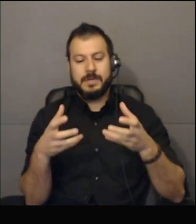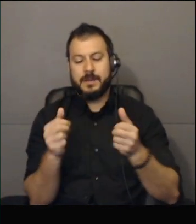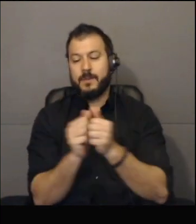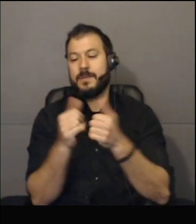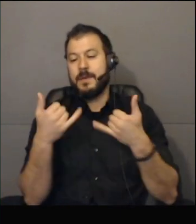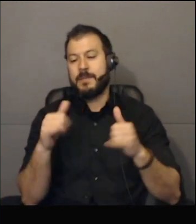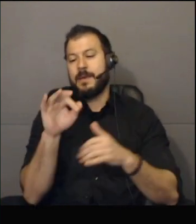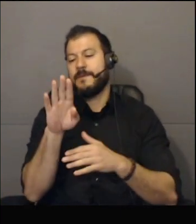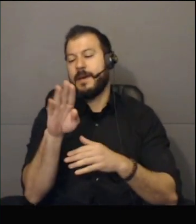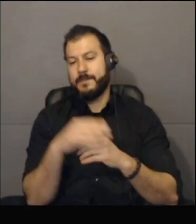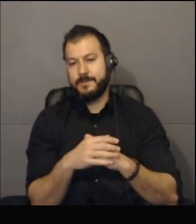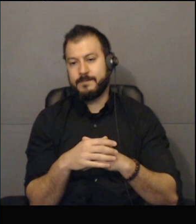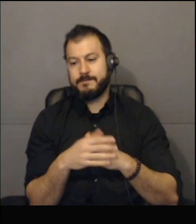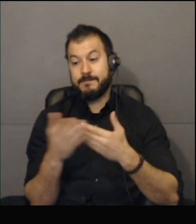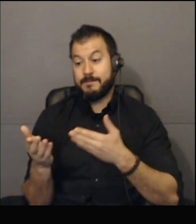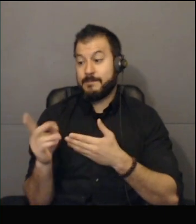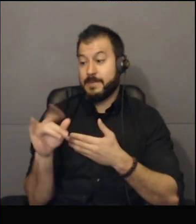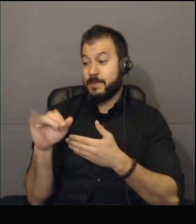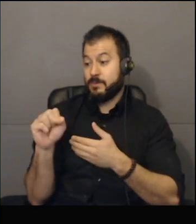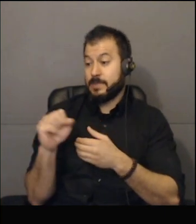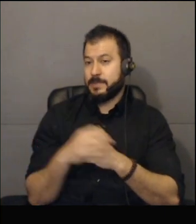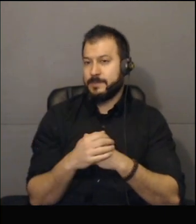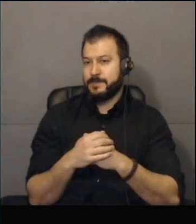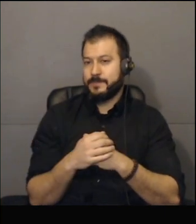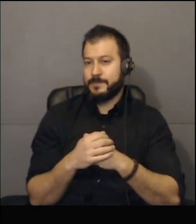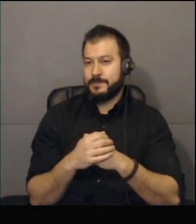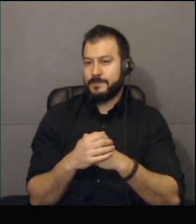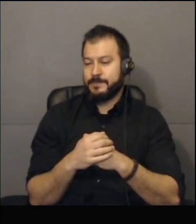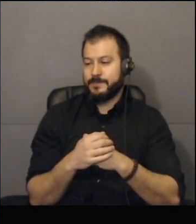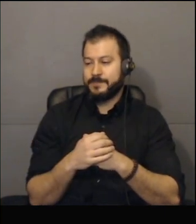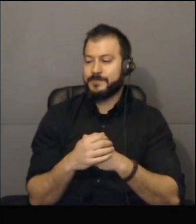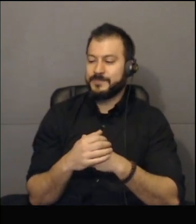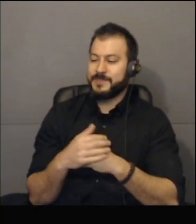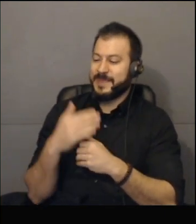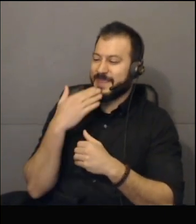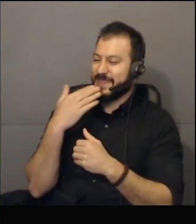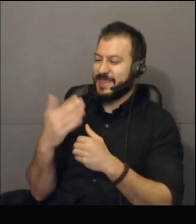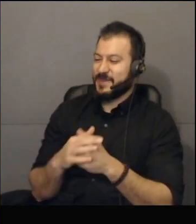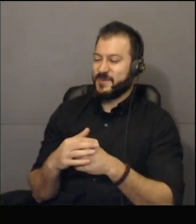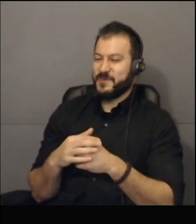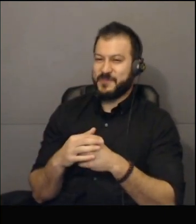Dimitris thank you, Lester, we're going to Skype Subject concept of gardening,